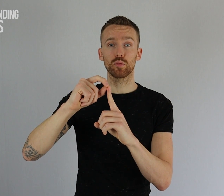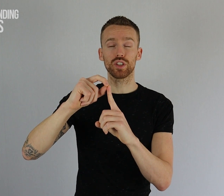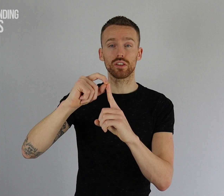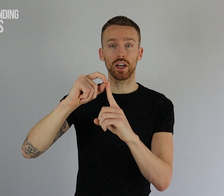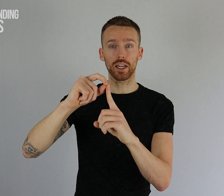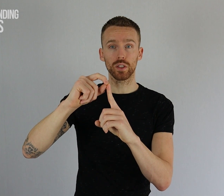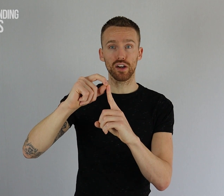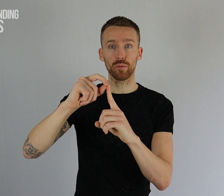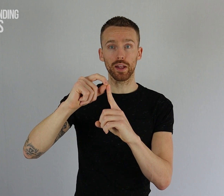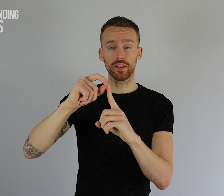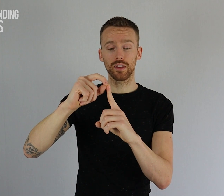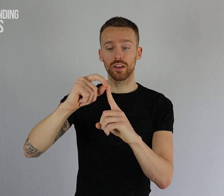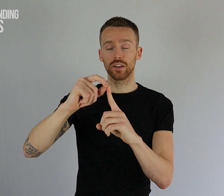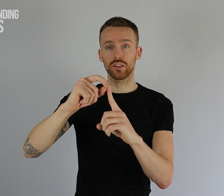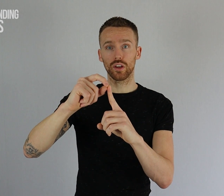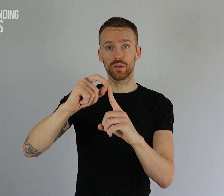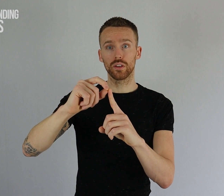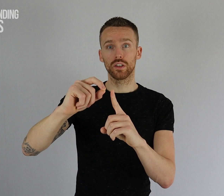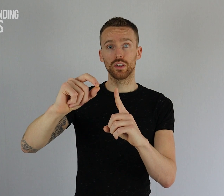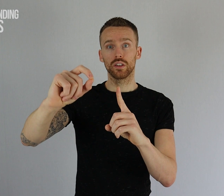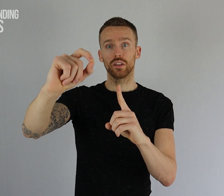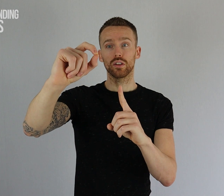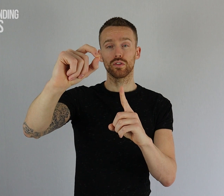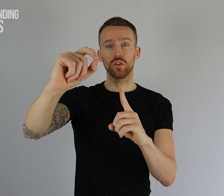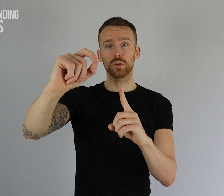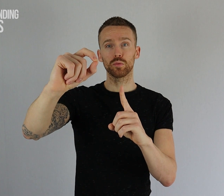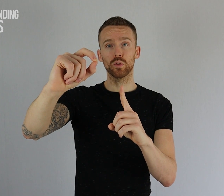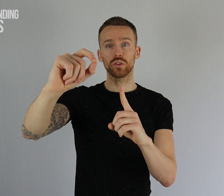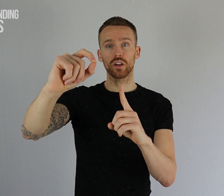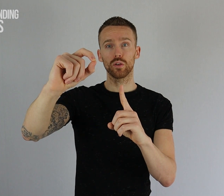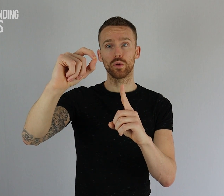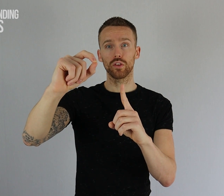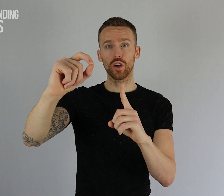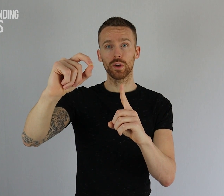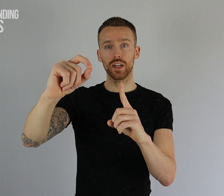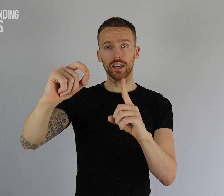British Sign Language alphabet. So, you're going to form a small circle with your dominant